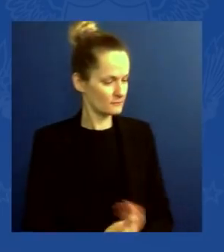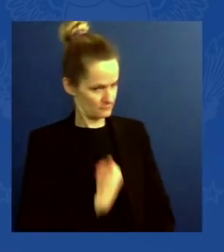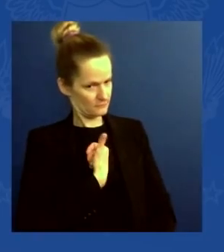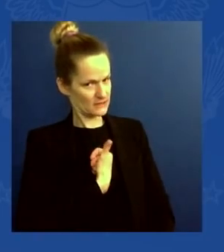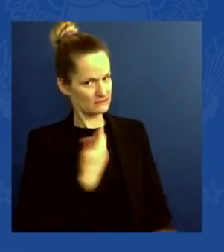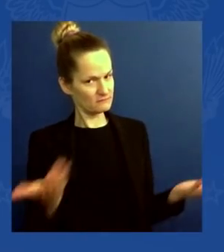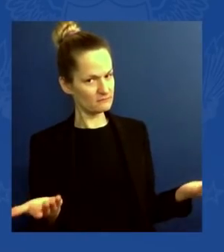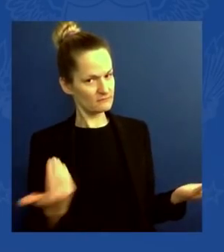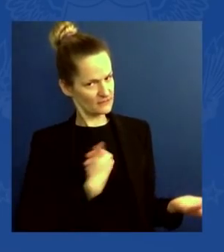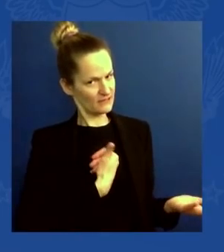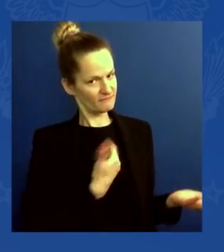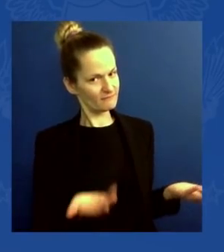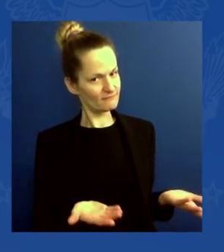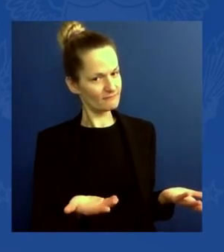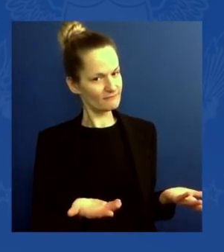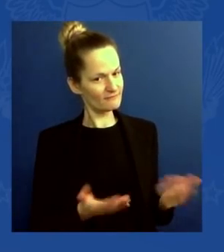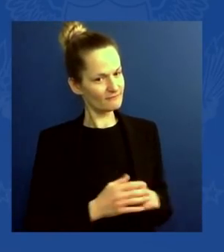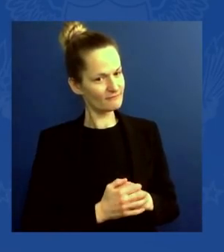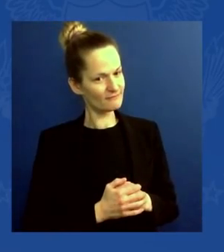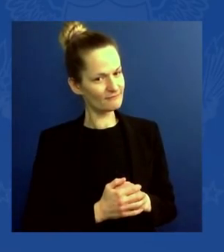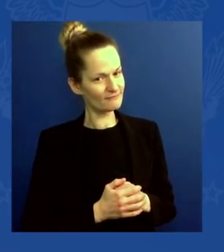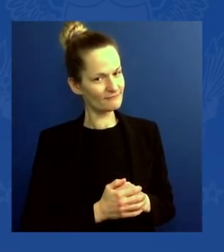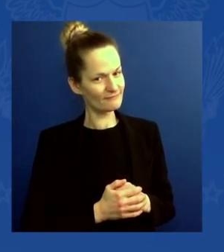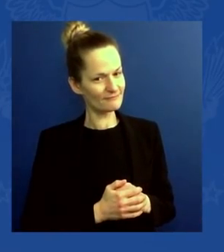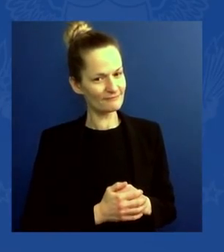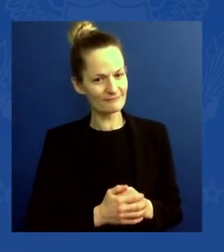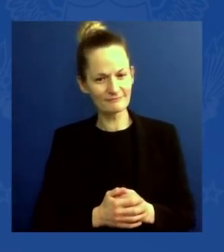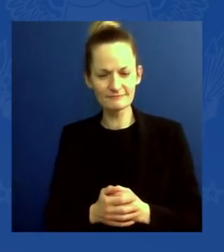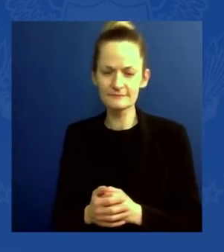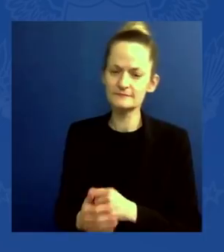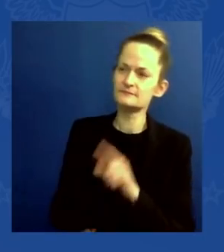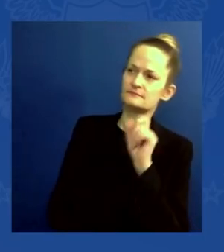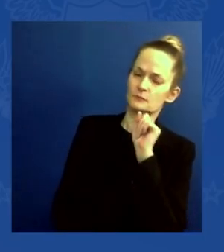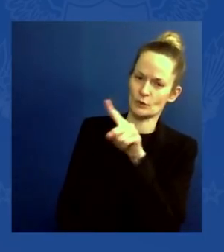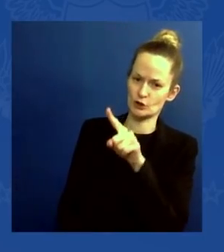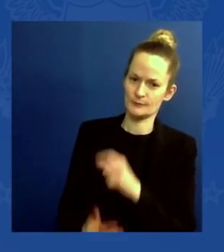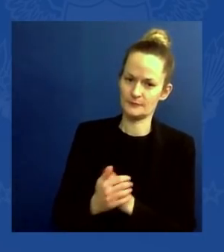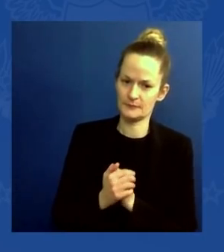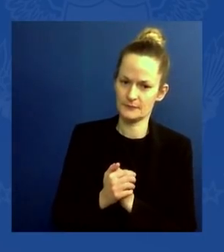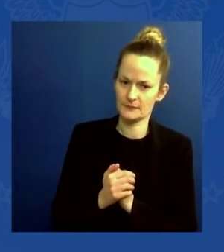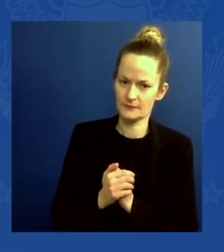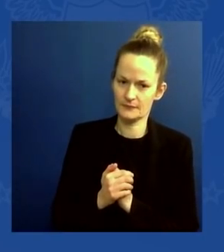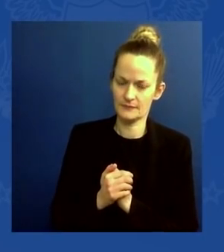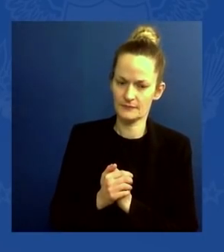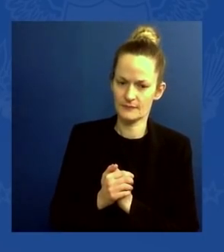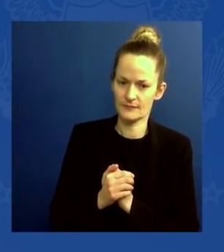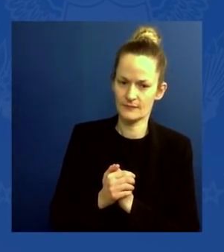The President: I'm sorry? The Press: You were forced to pull paid family leave from the framework you released a couple of weeks ago.